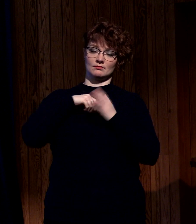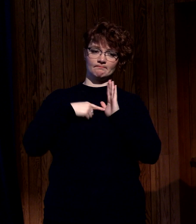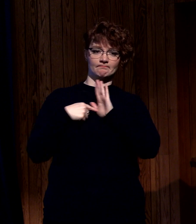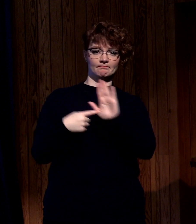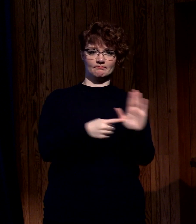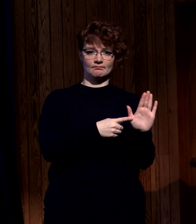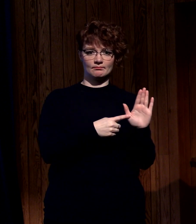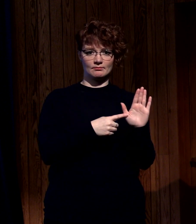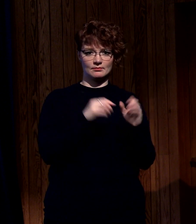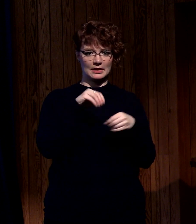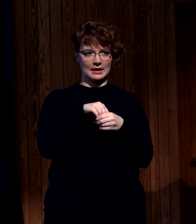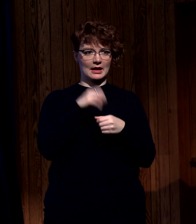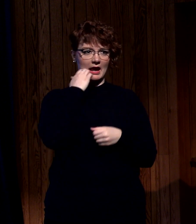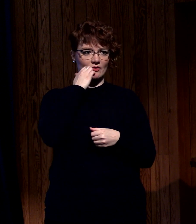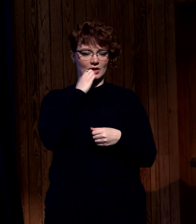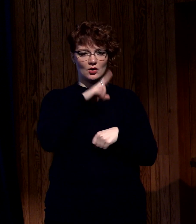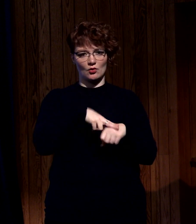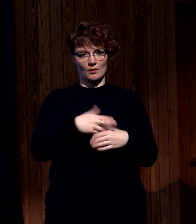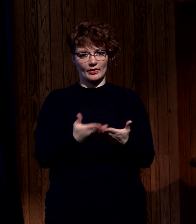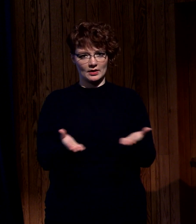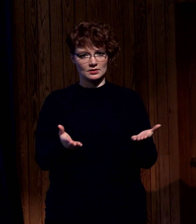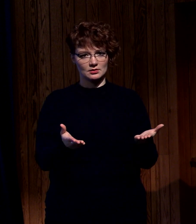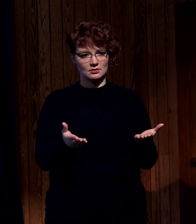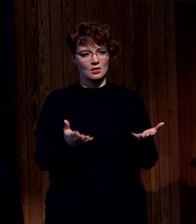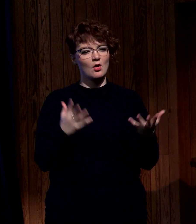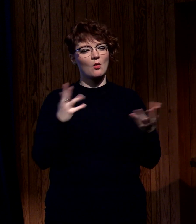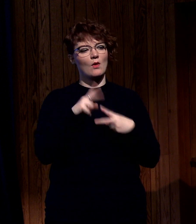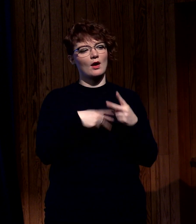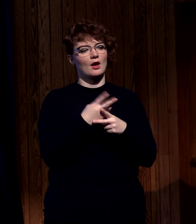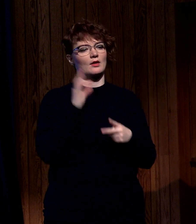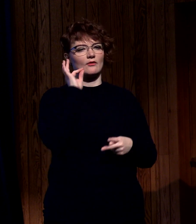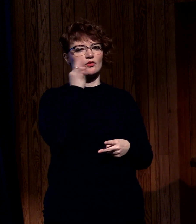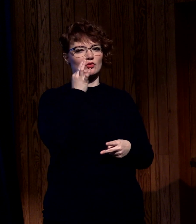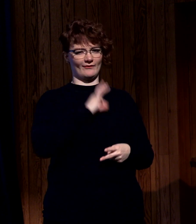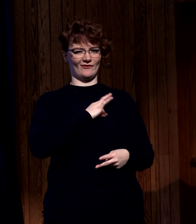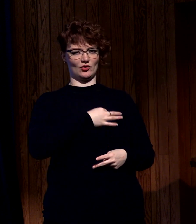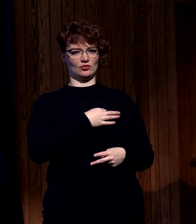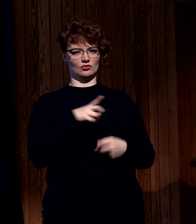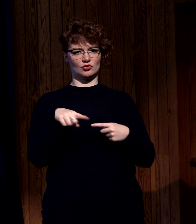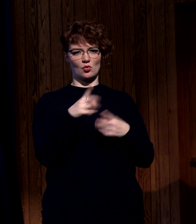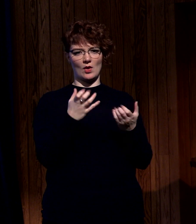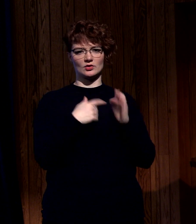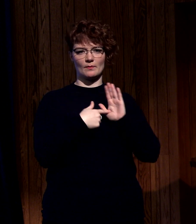So what is the fruit you want to bear in your life? And in the